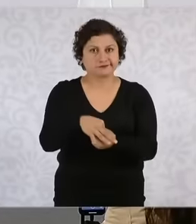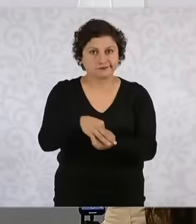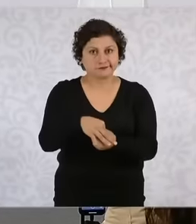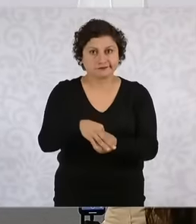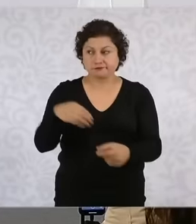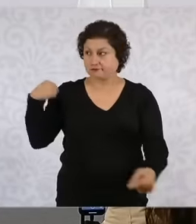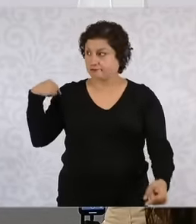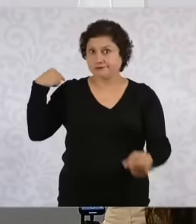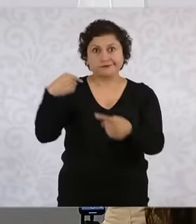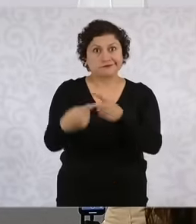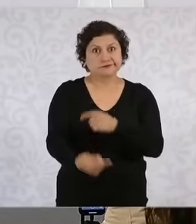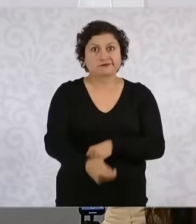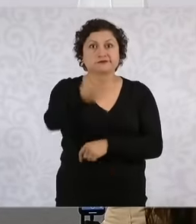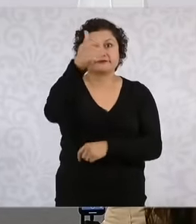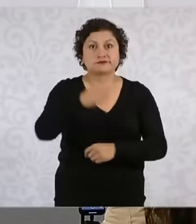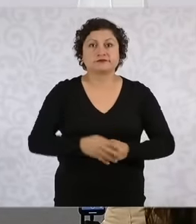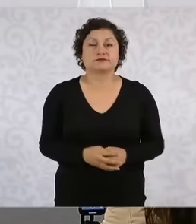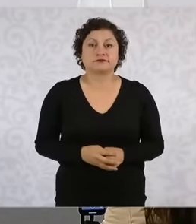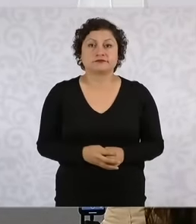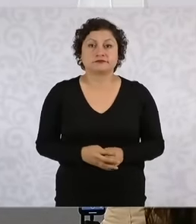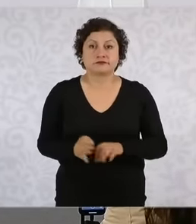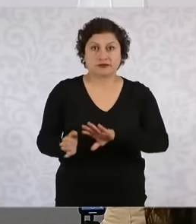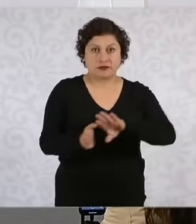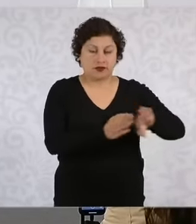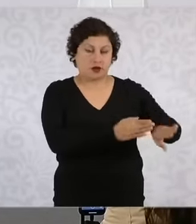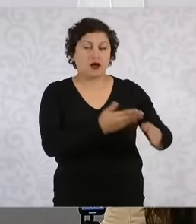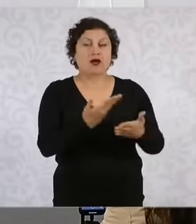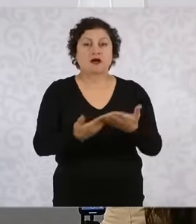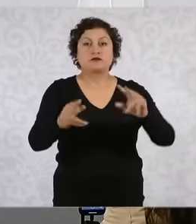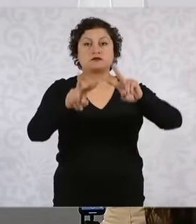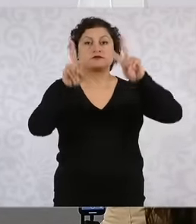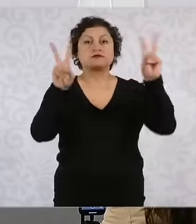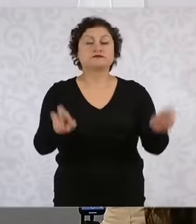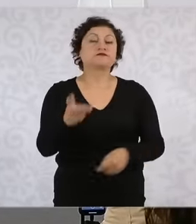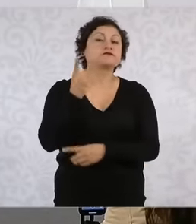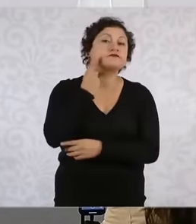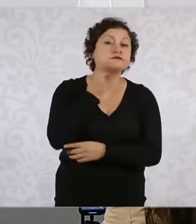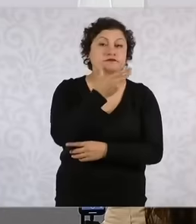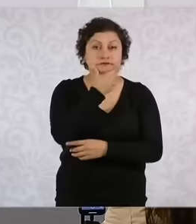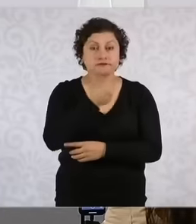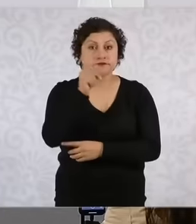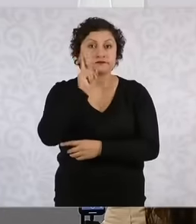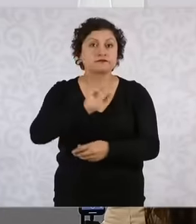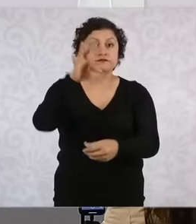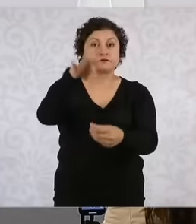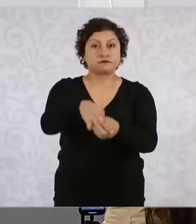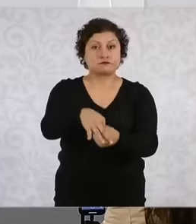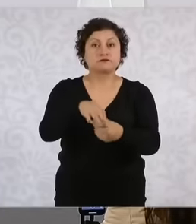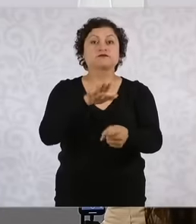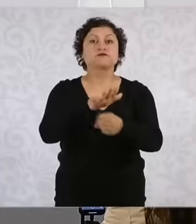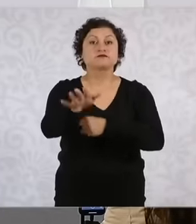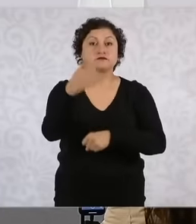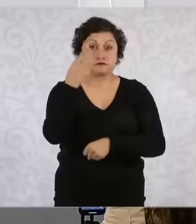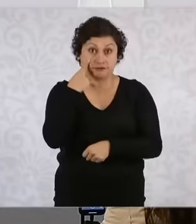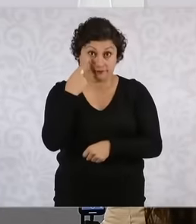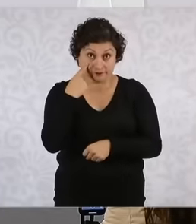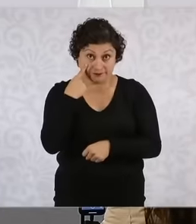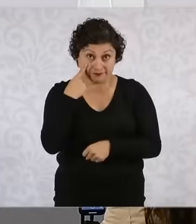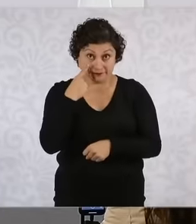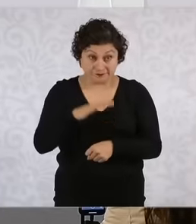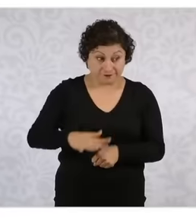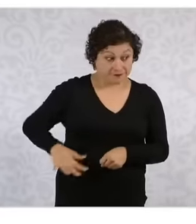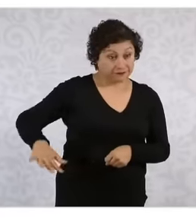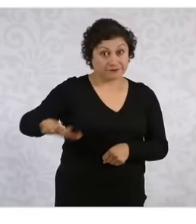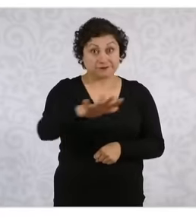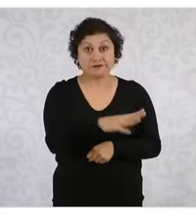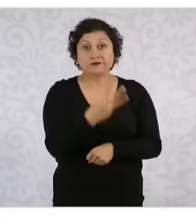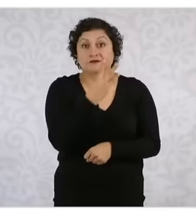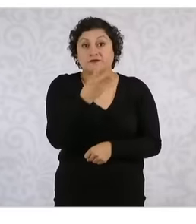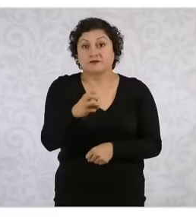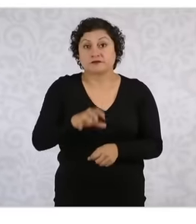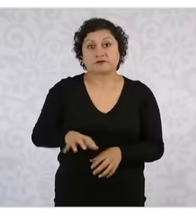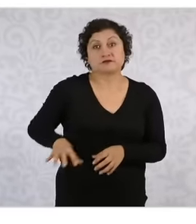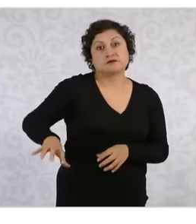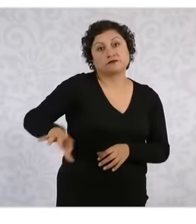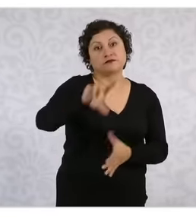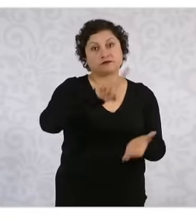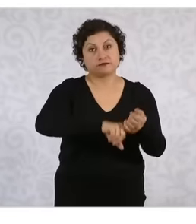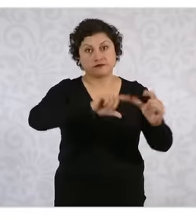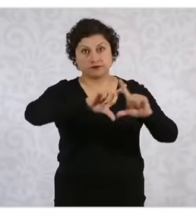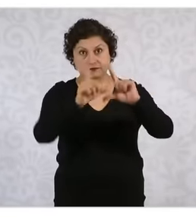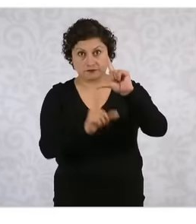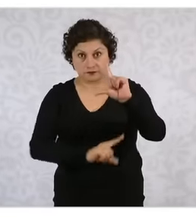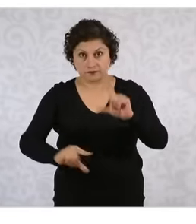look, there are only 300 electoral districts in the country the coalition won